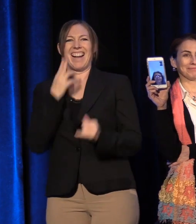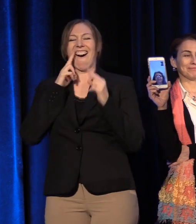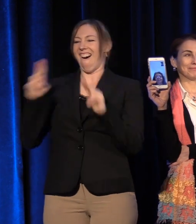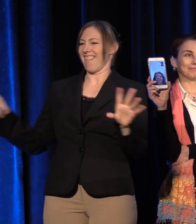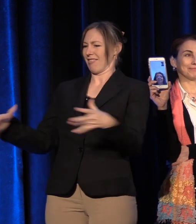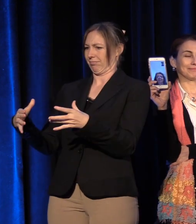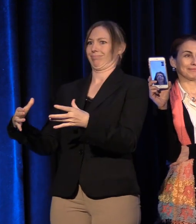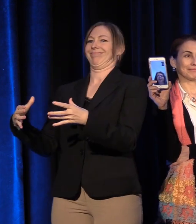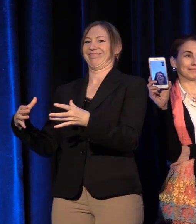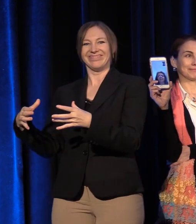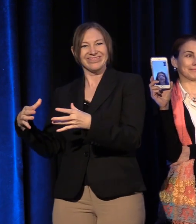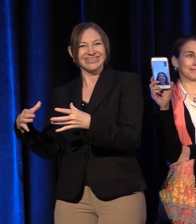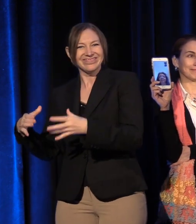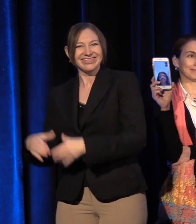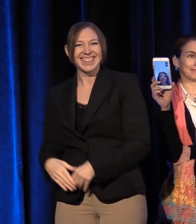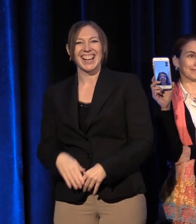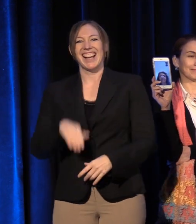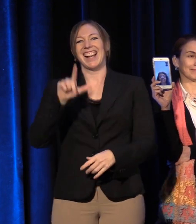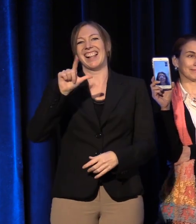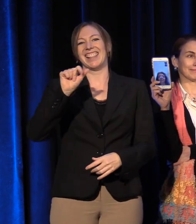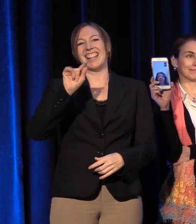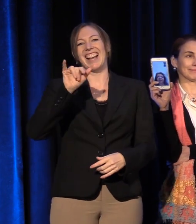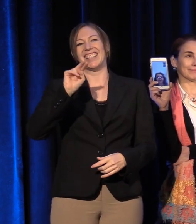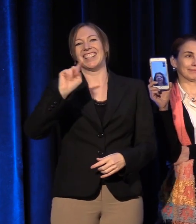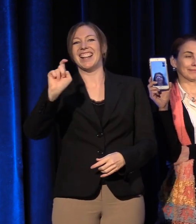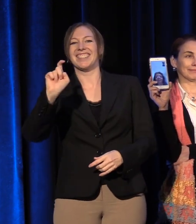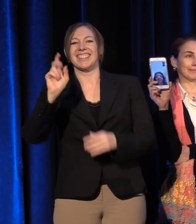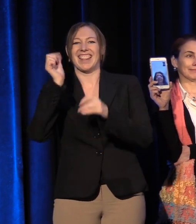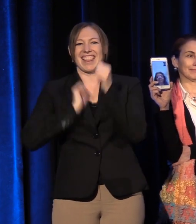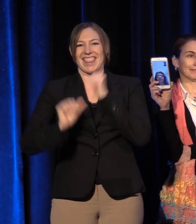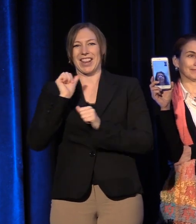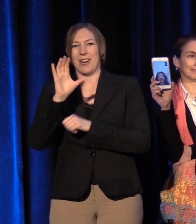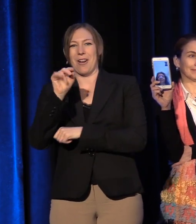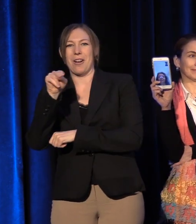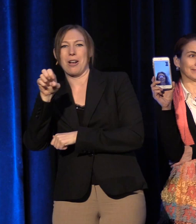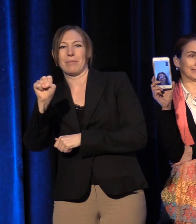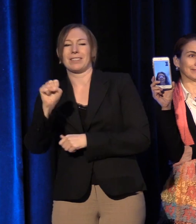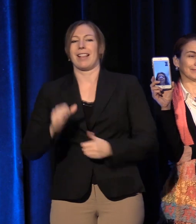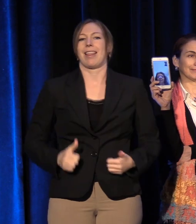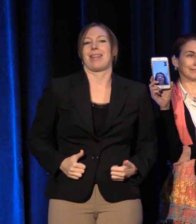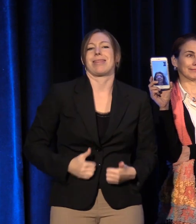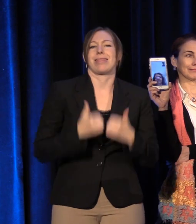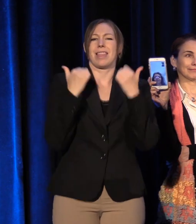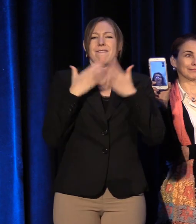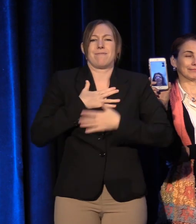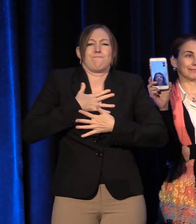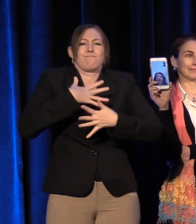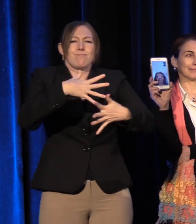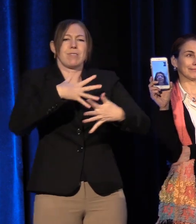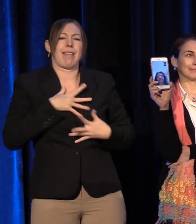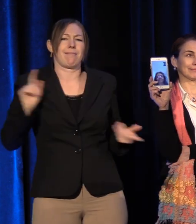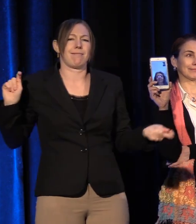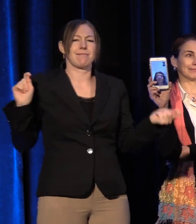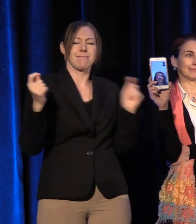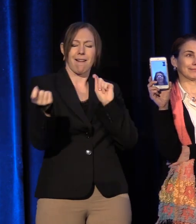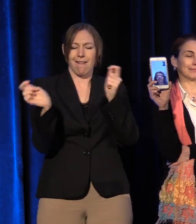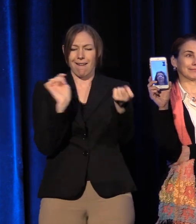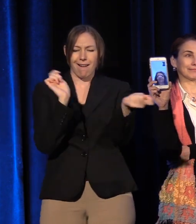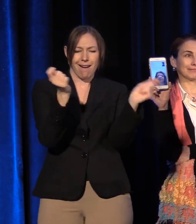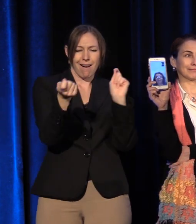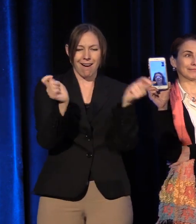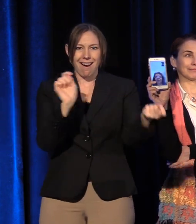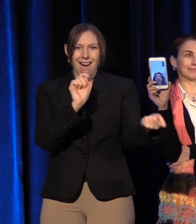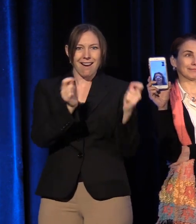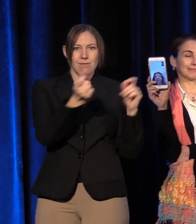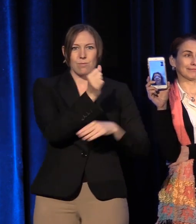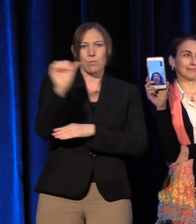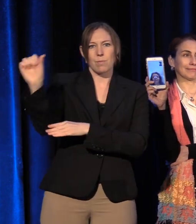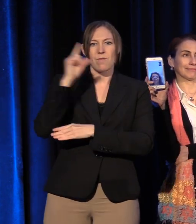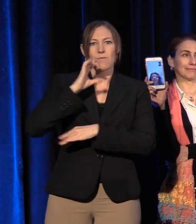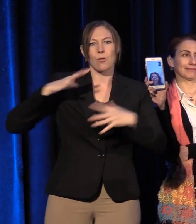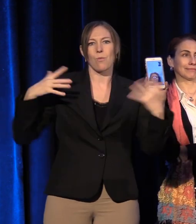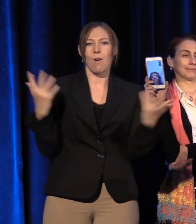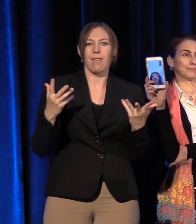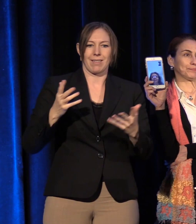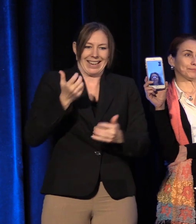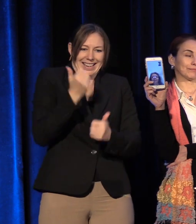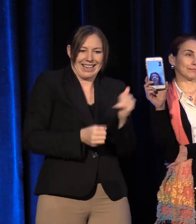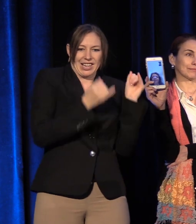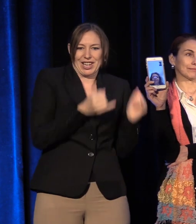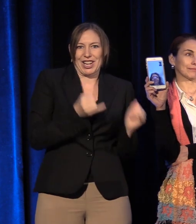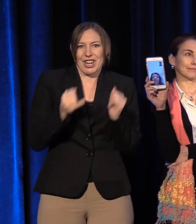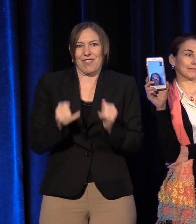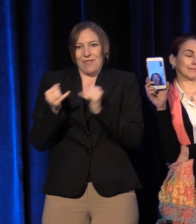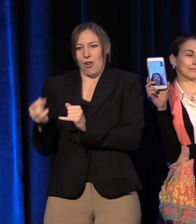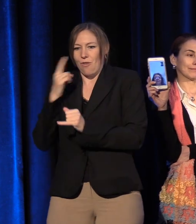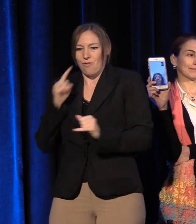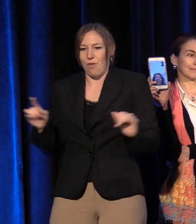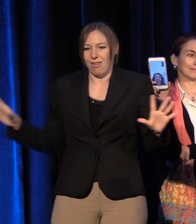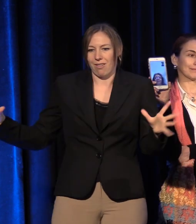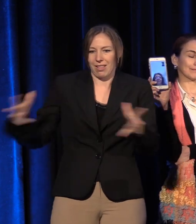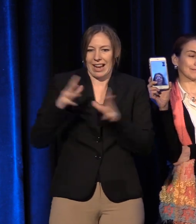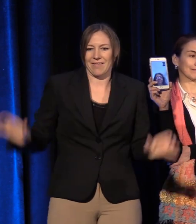The Latinx Theatre Commons is a living, breathing, always changing movement of theatre makers updating the narrative of the American Theatre through collective action and generous spirits.